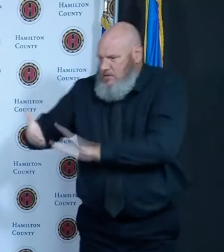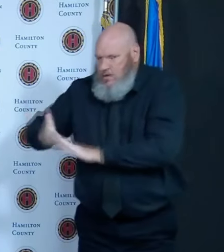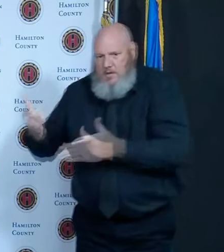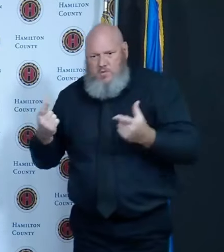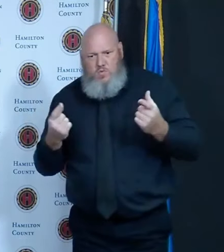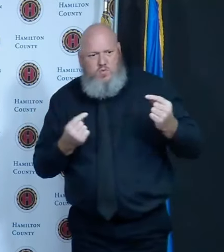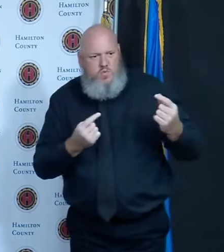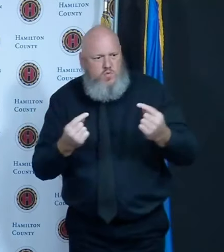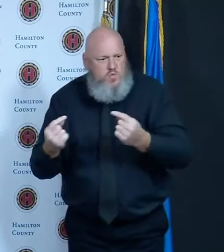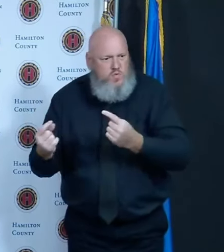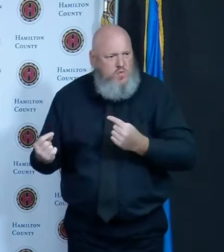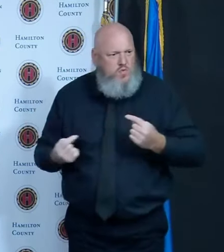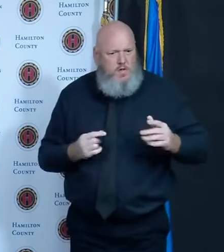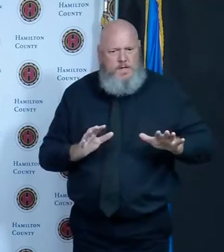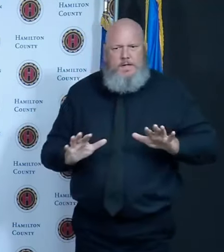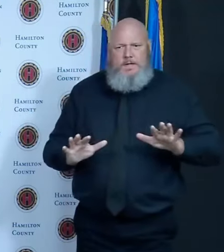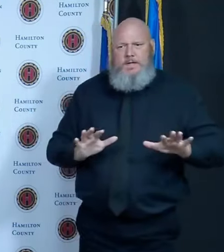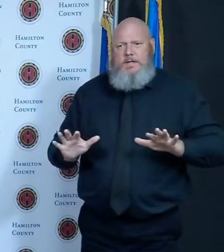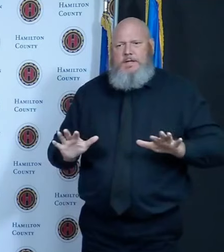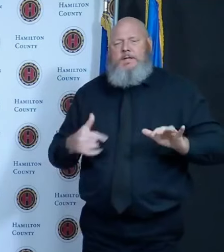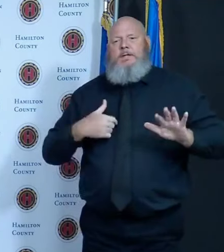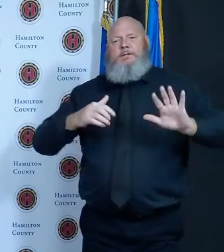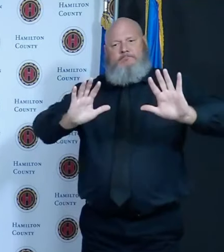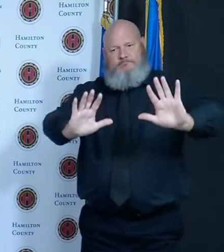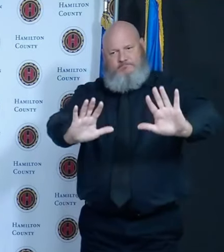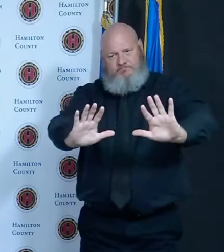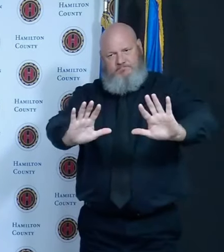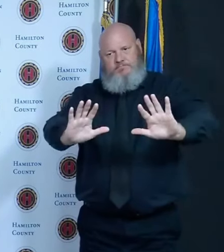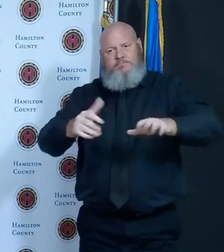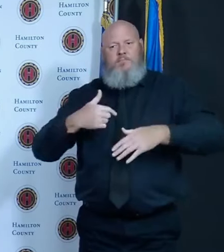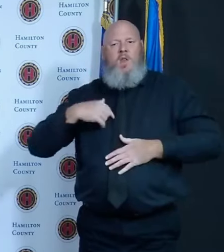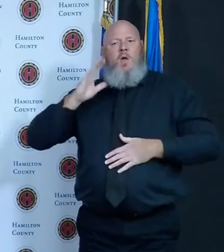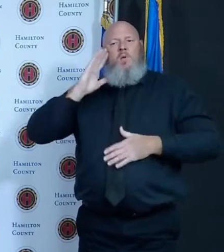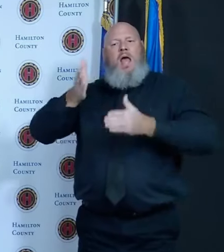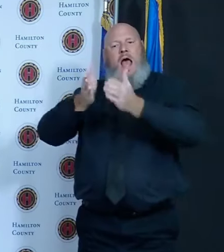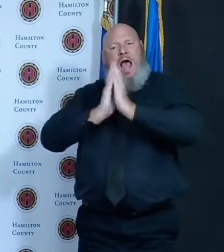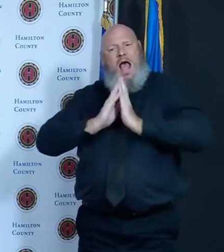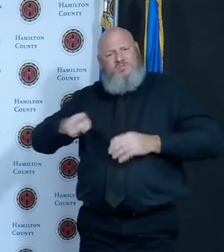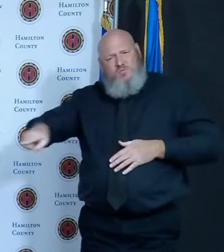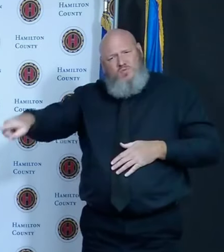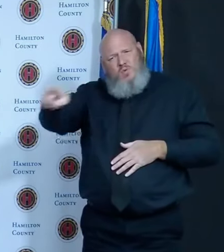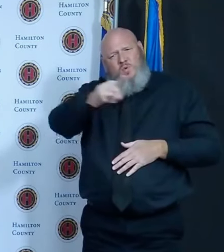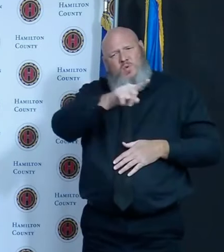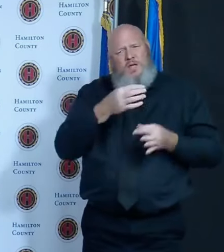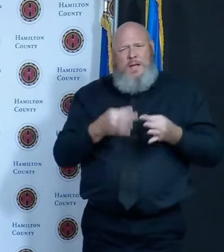everybody to pause on the importance of business and in particular and small and